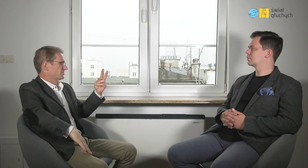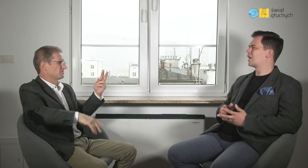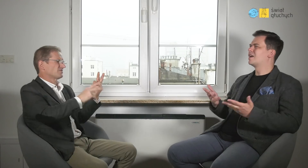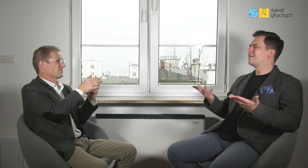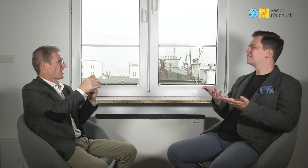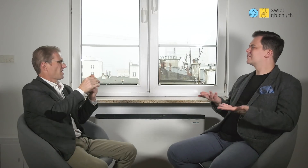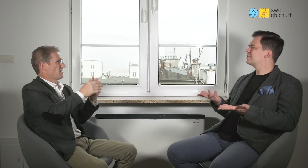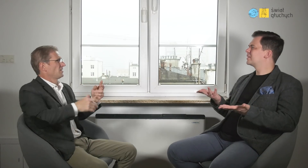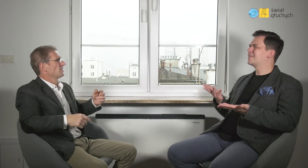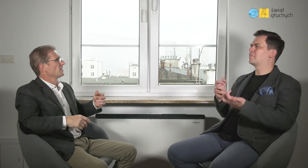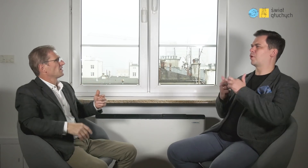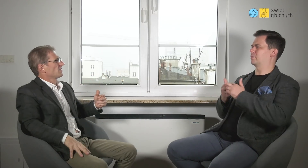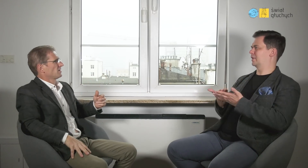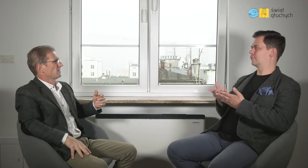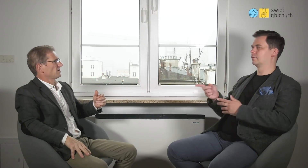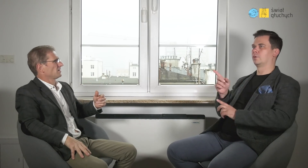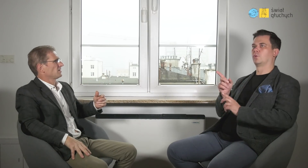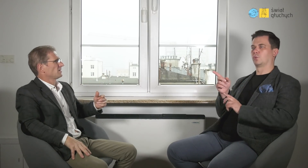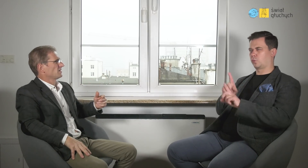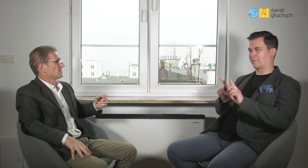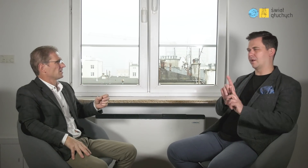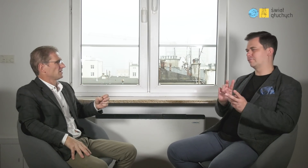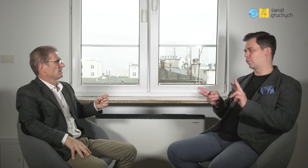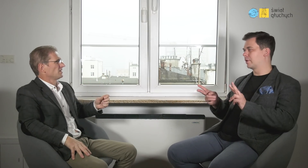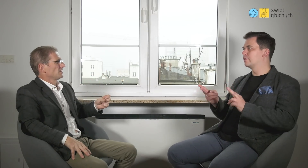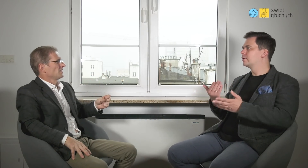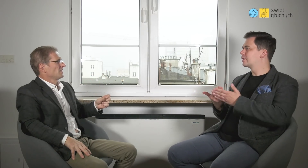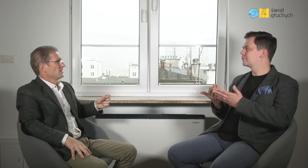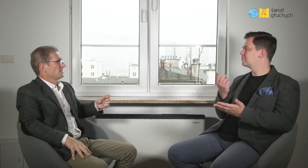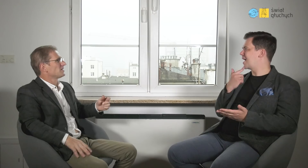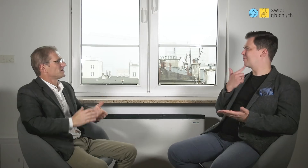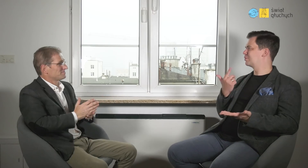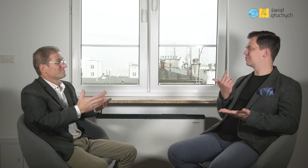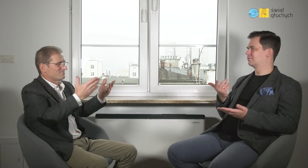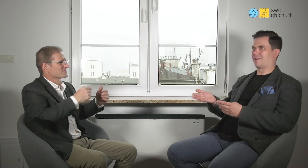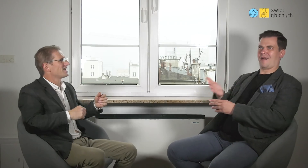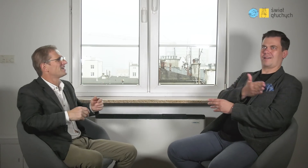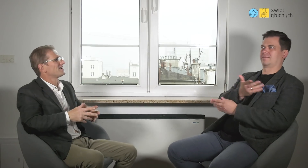The rest are lower priority issues. Why is this the situation with translators?